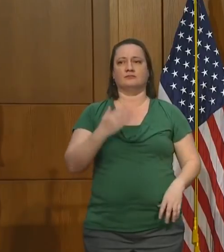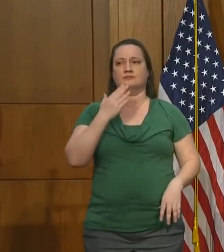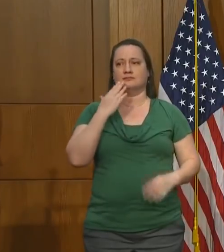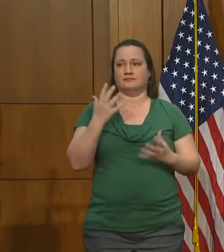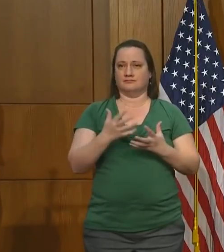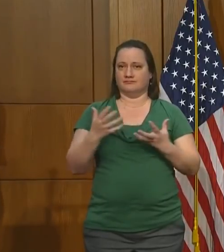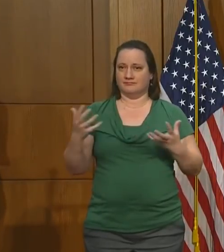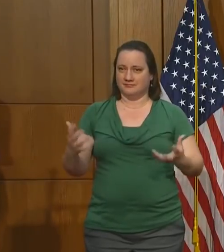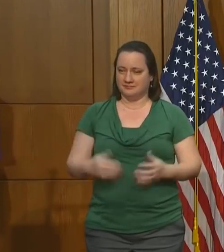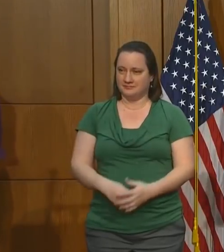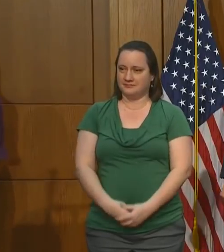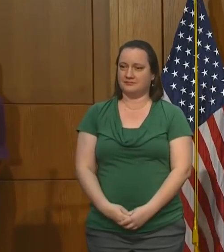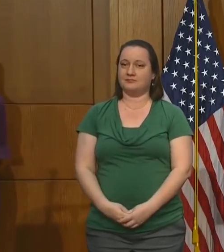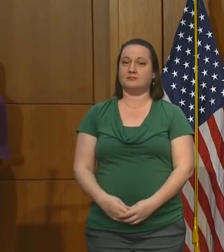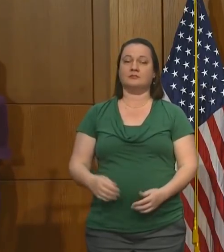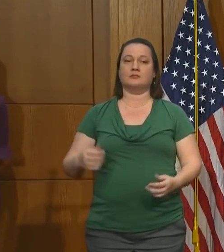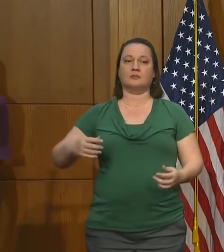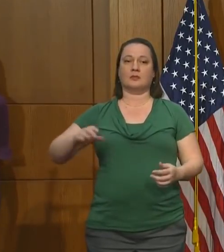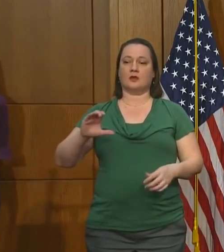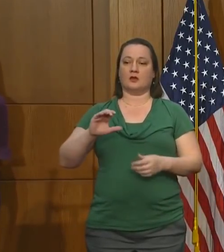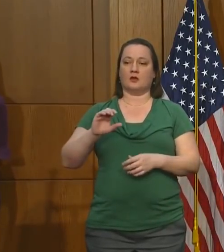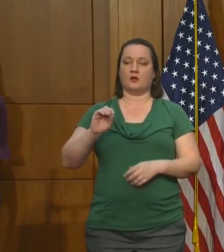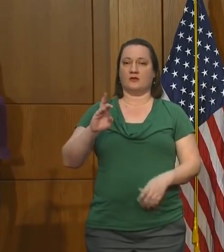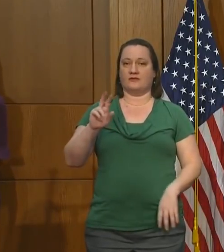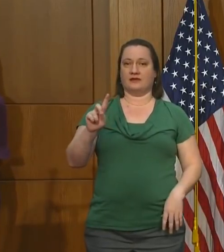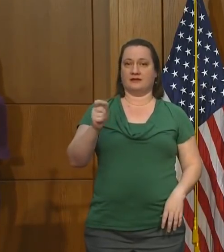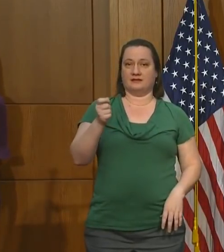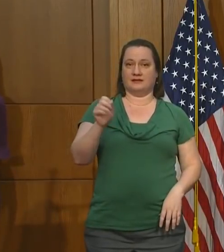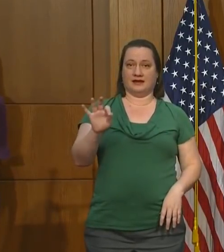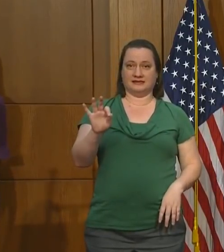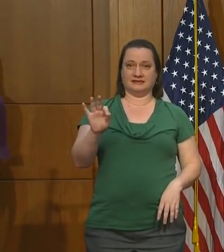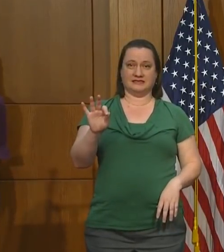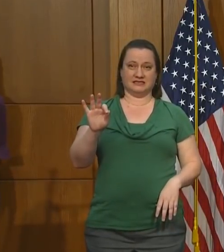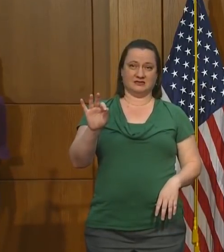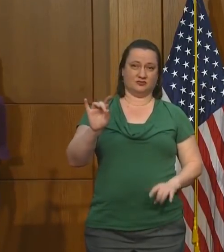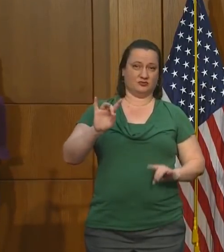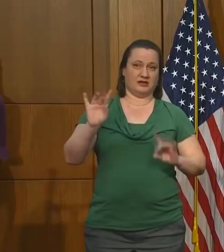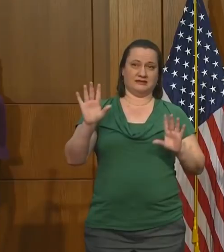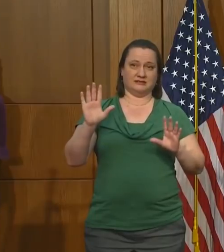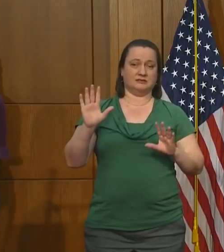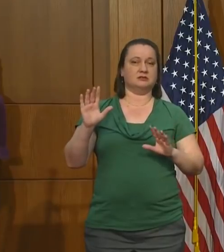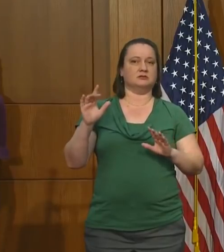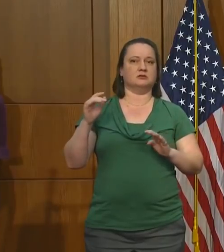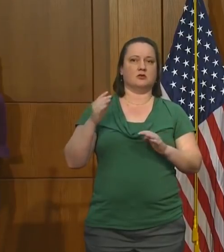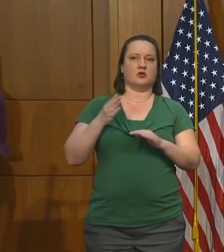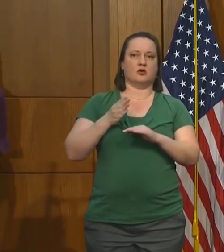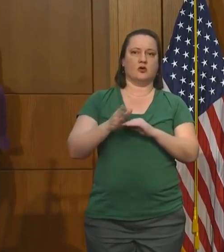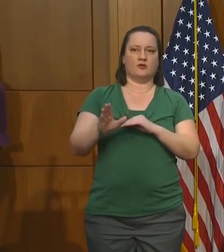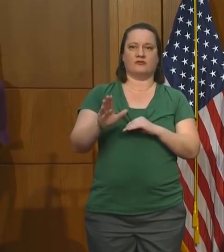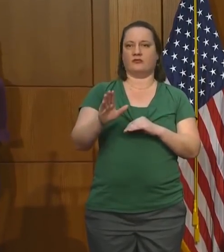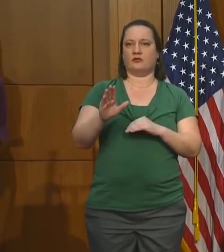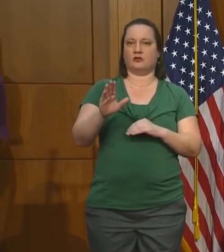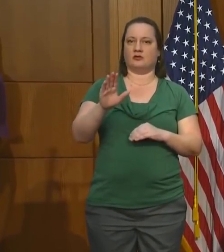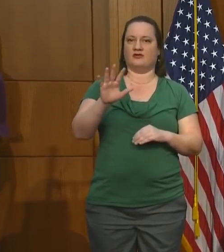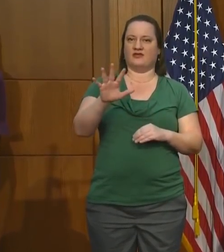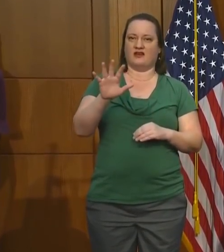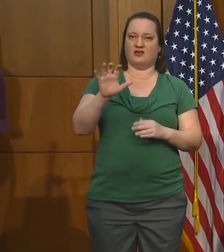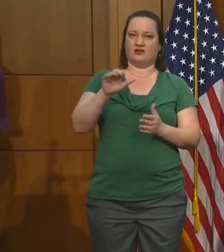MORE DETAILS MEGHAN THANK YOU. WE JUST PUT. YEAH THANK YOU SIR MARCH AND SERVICE SINCE THE